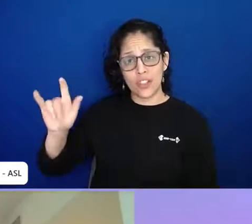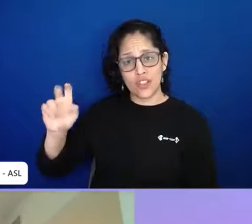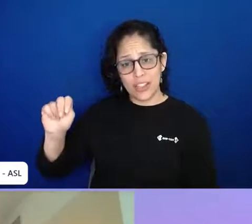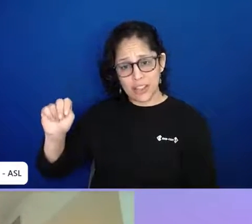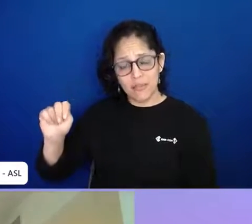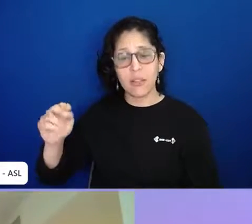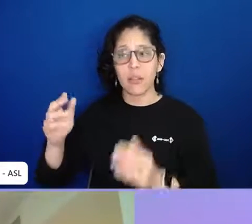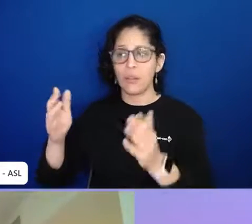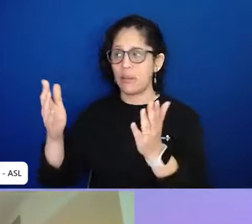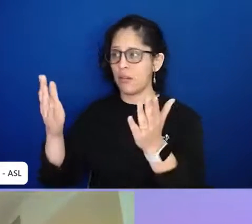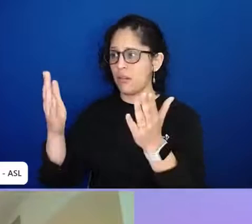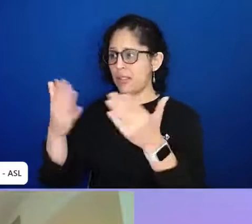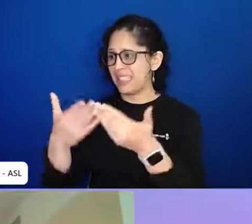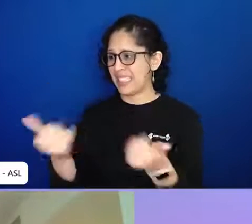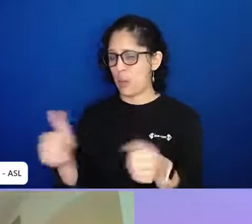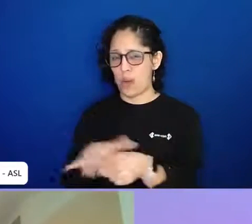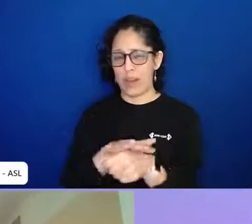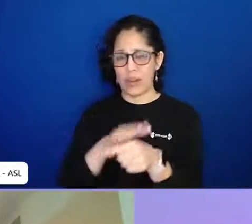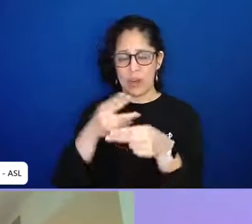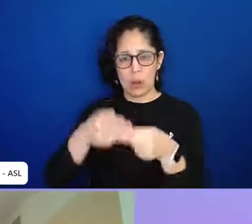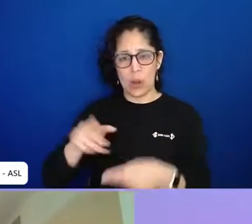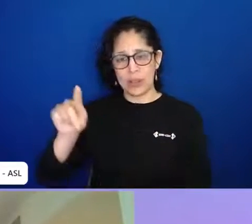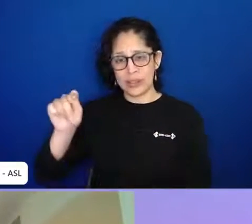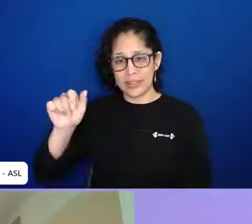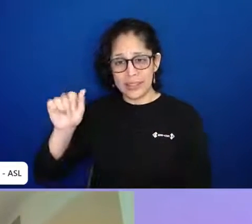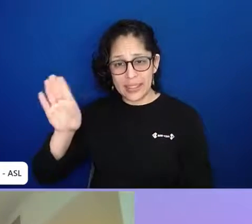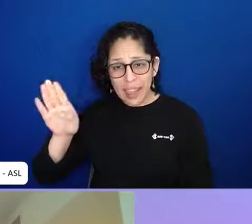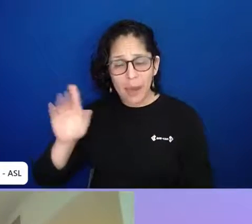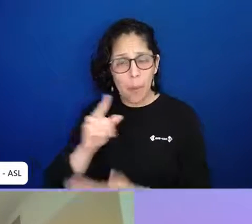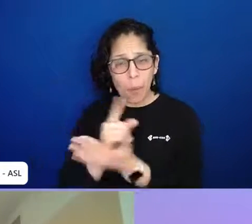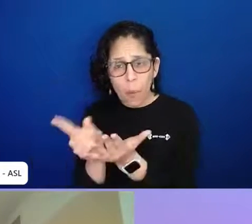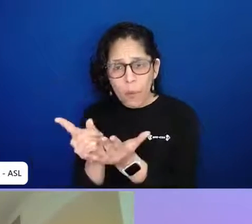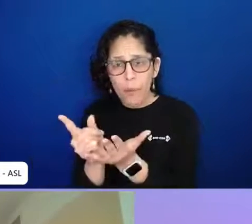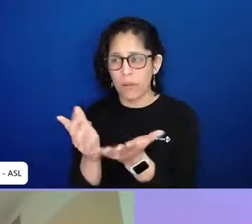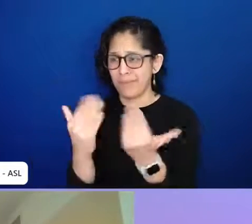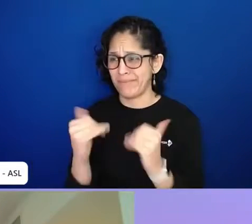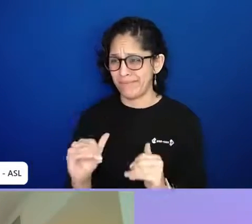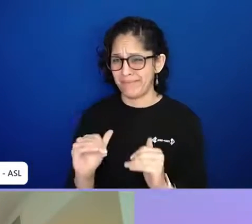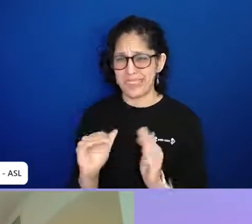where do you put it right? Is it in the actual annotation, is it in a separate area